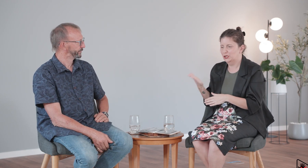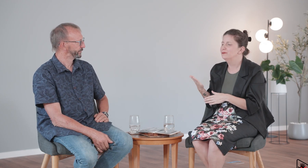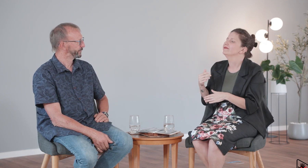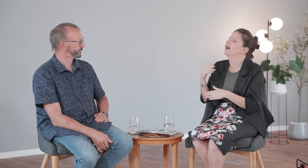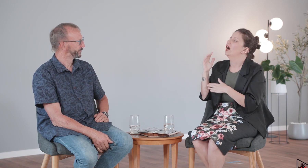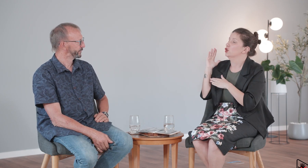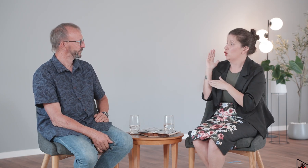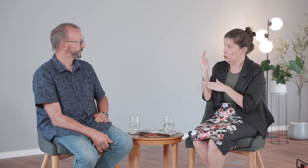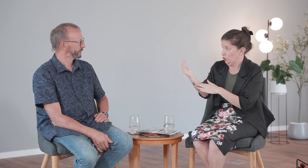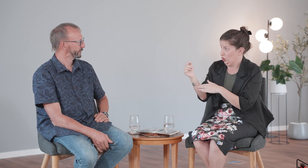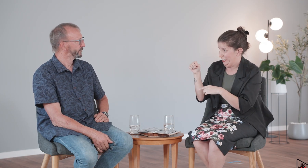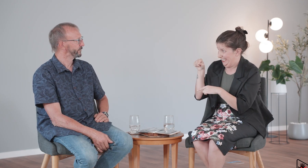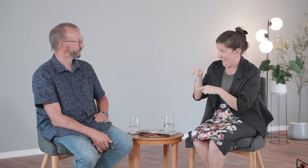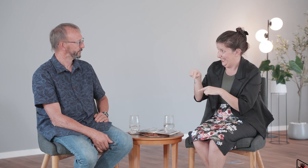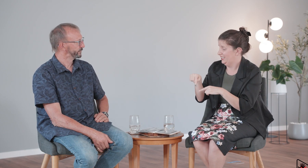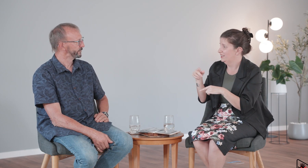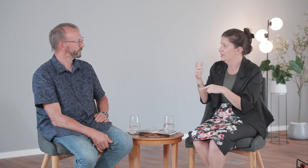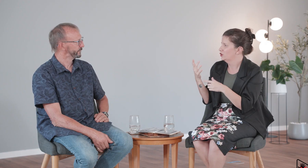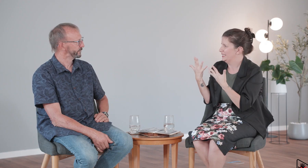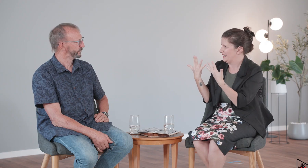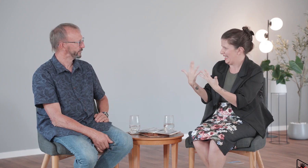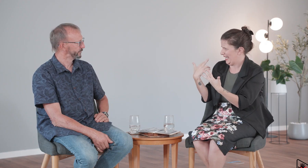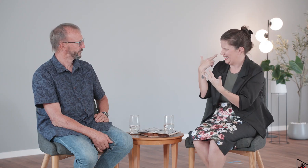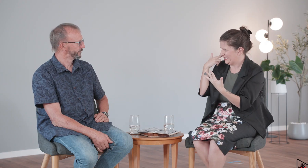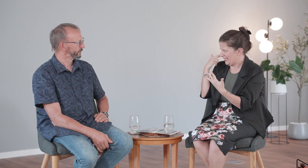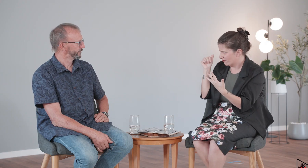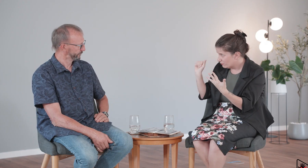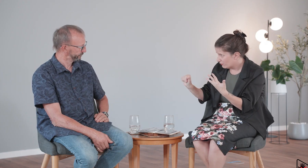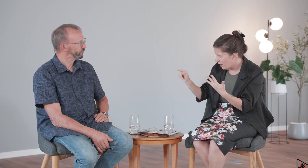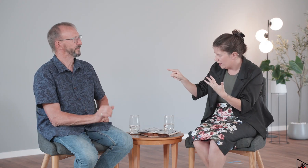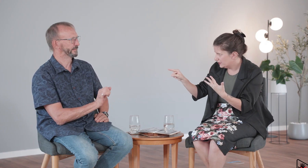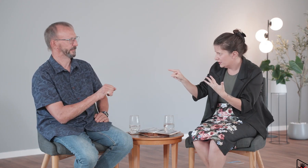Peter. When you were working on the yachts, there were 10 Deaf people all together,